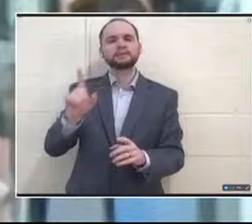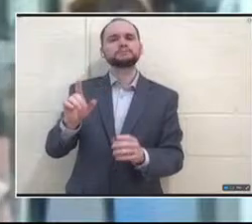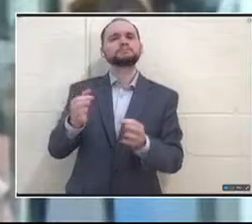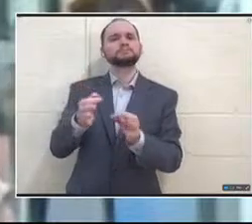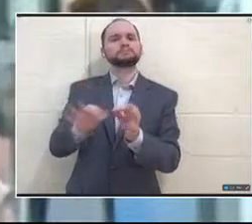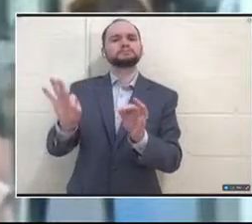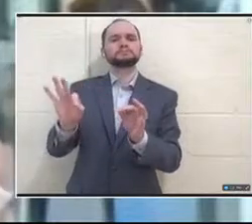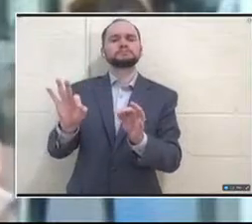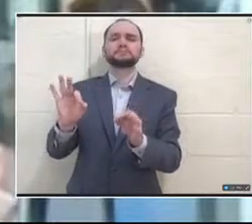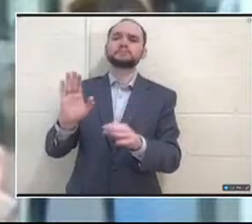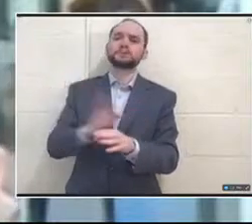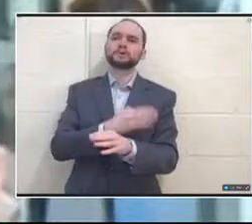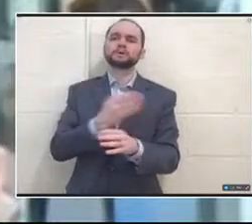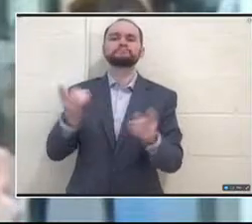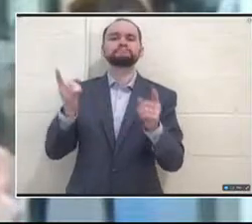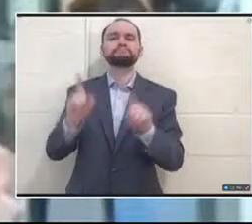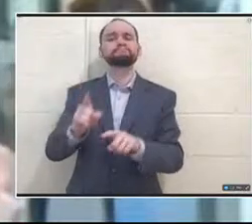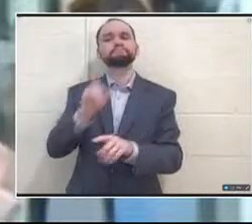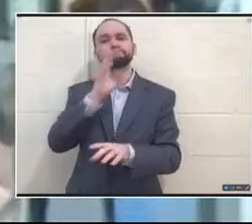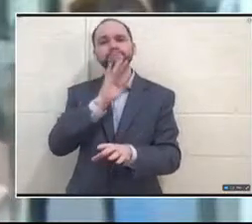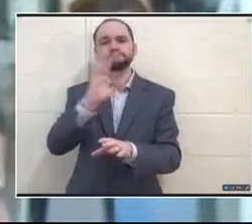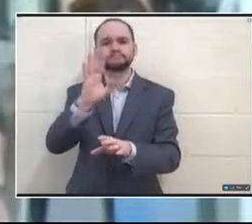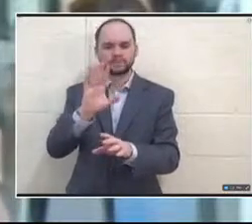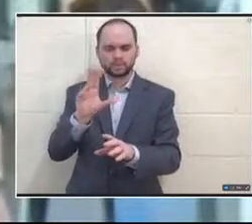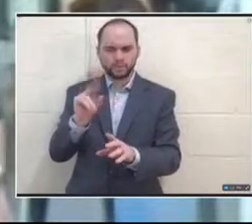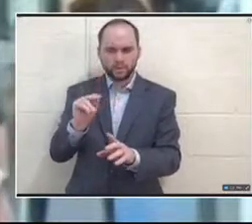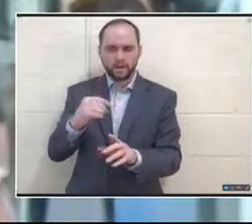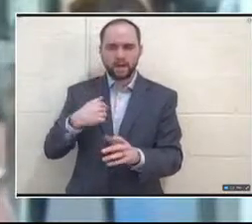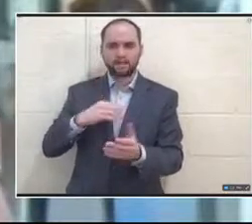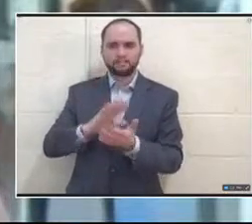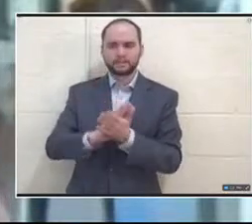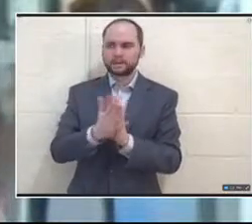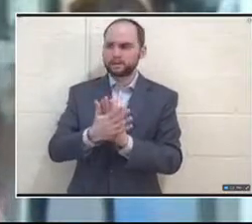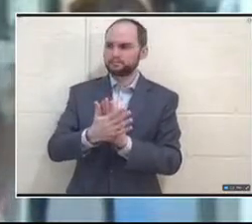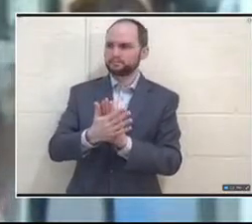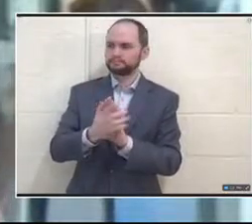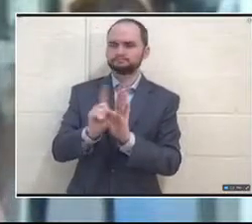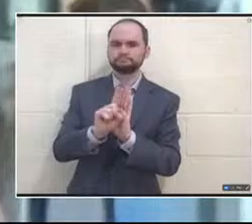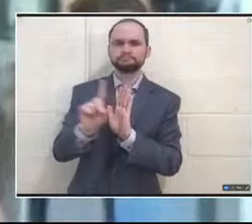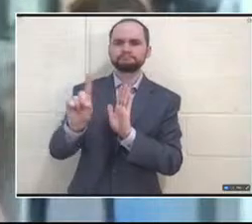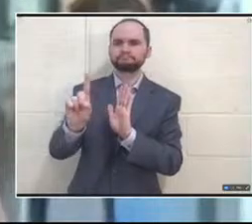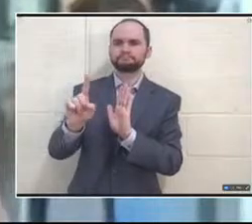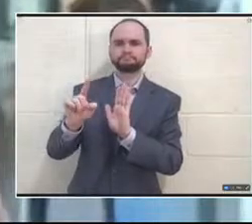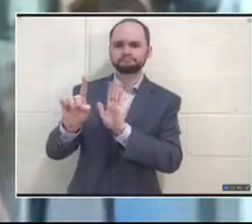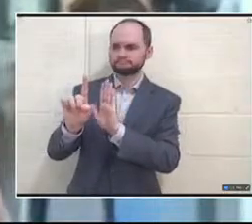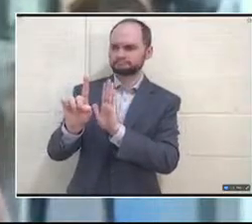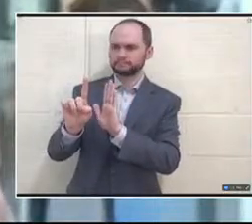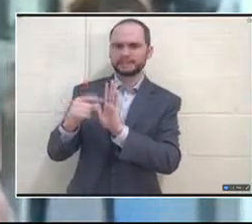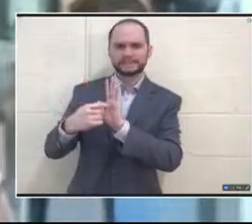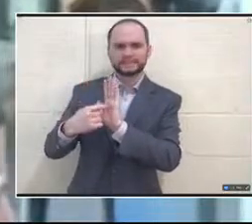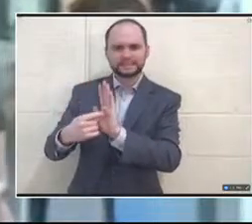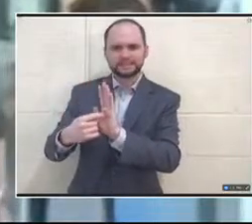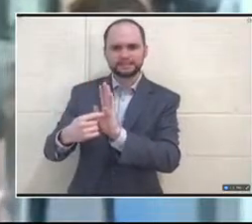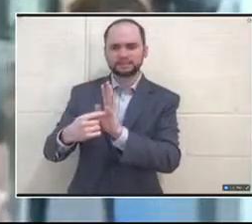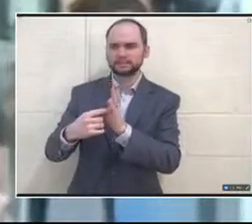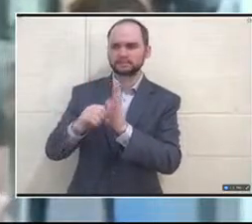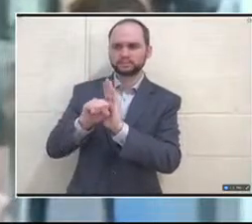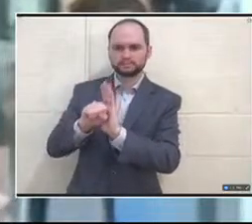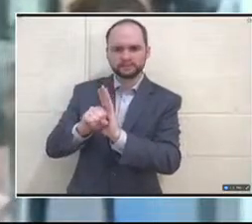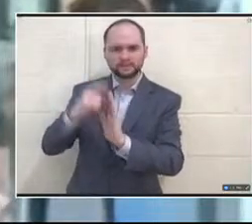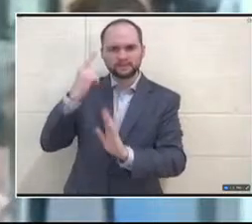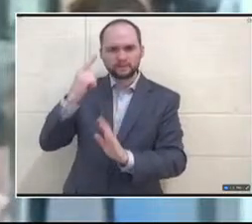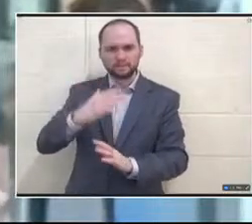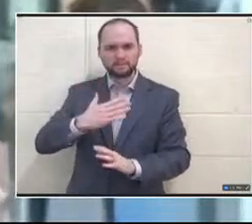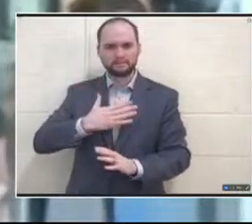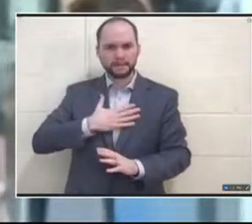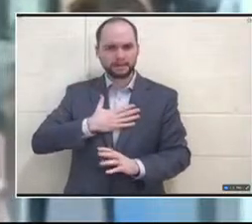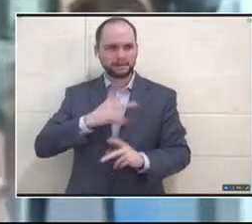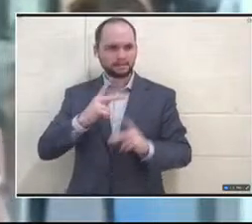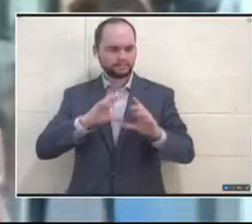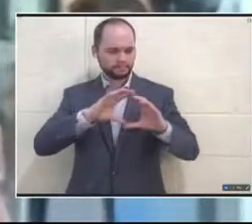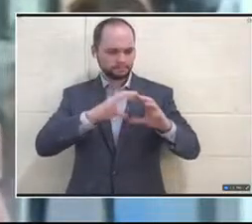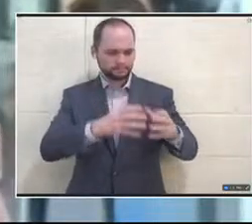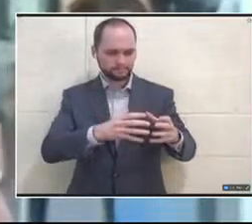of my people I had become and all that that could mean would weight upon my shoulders. And I didn't